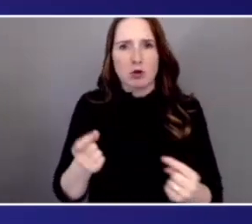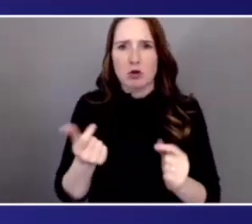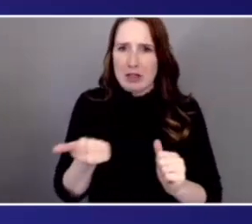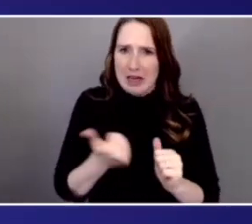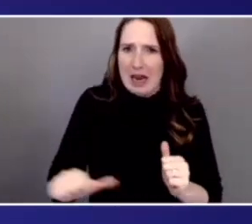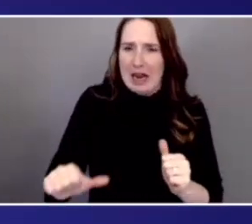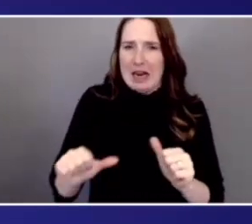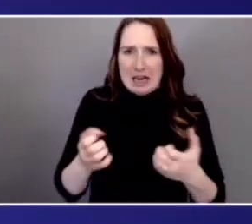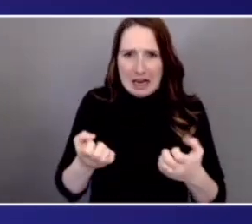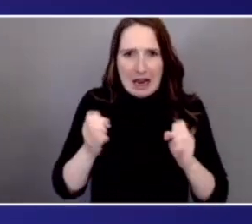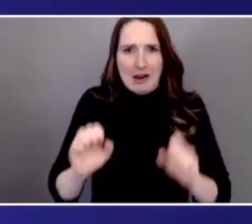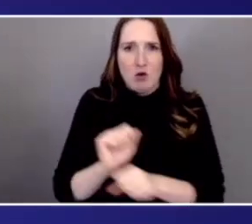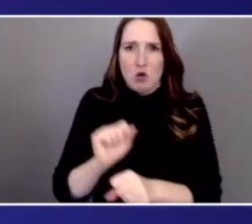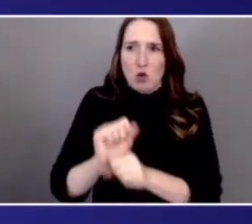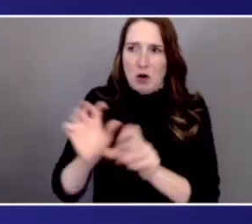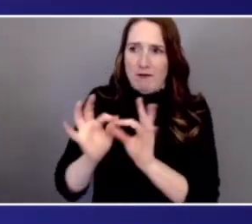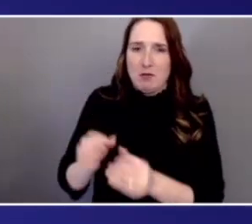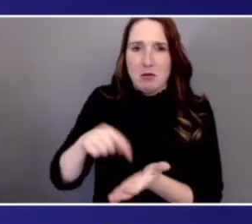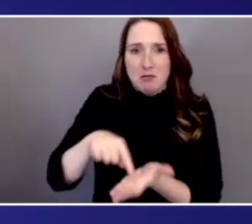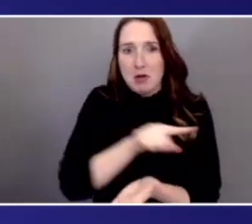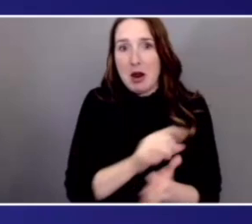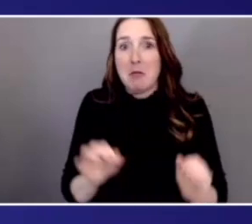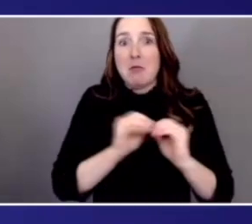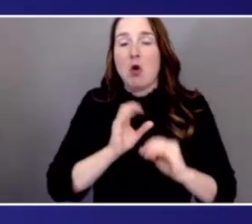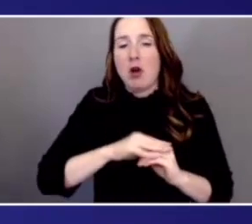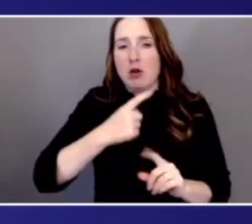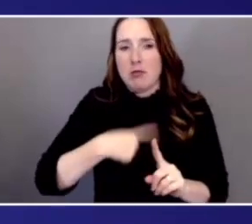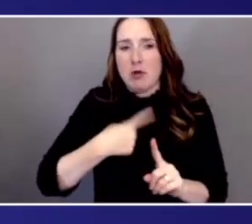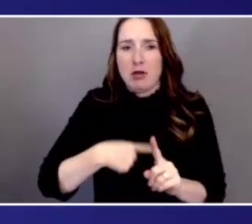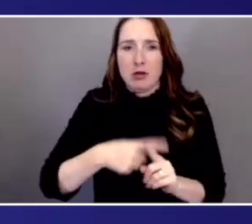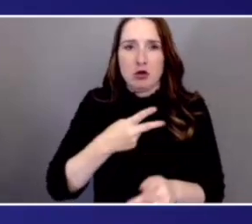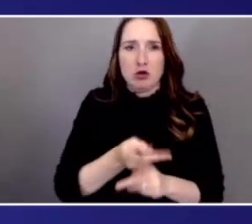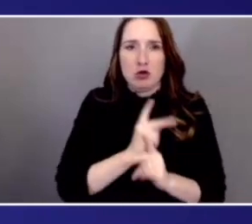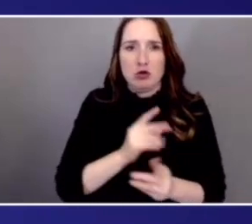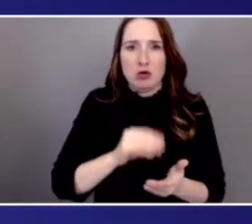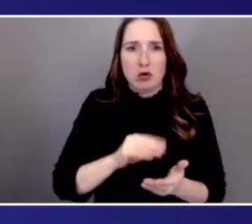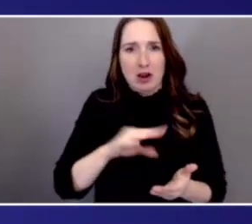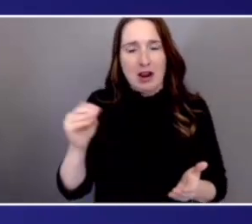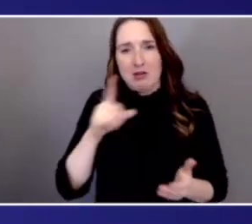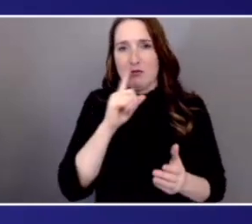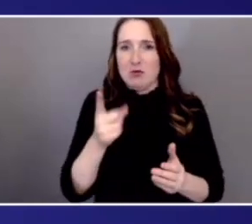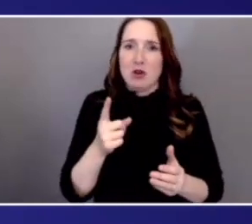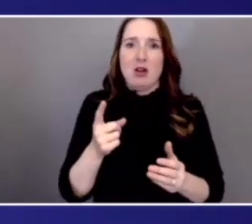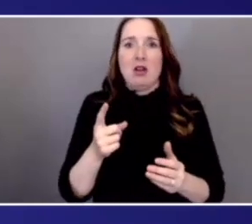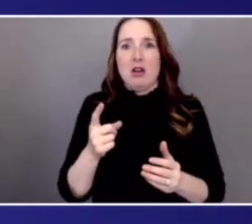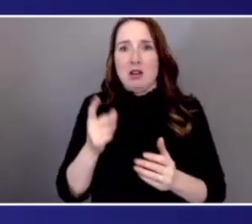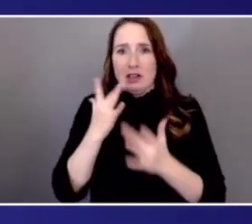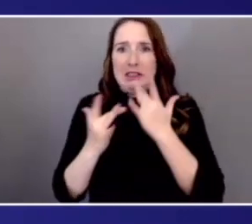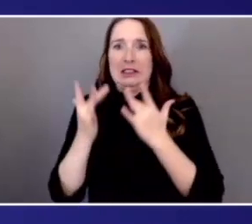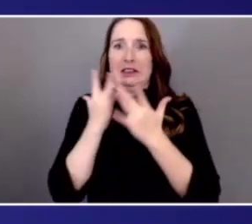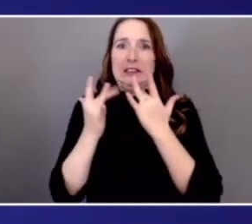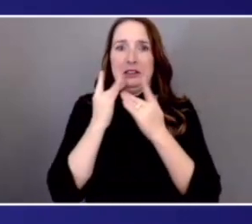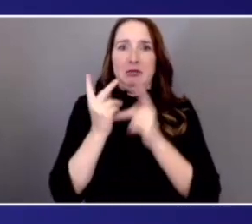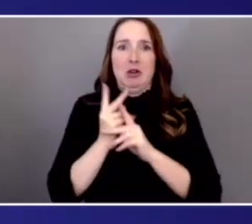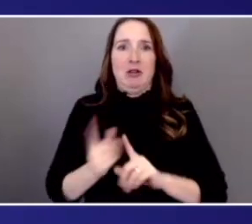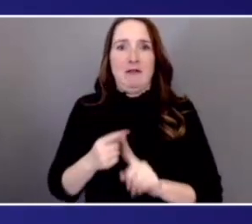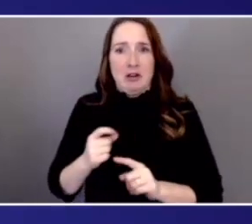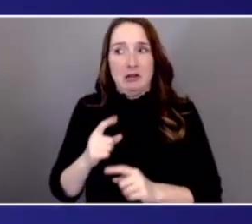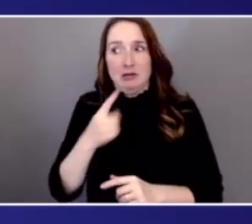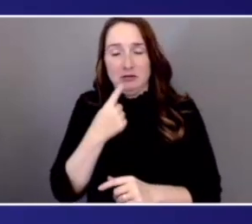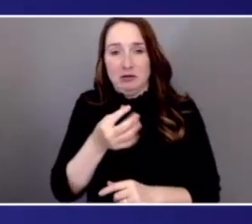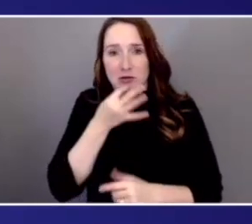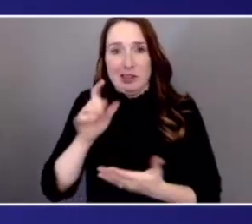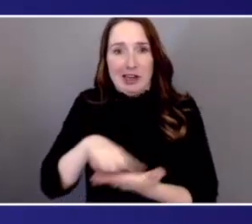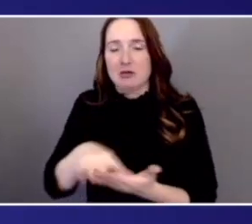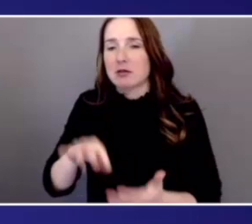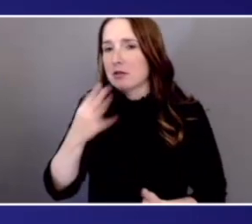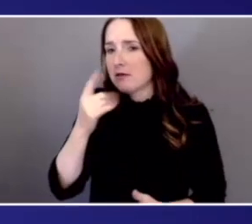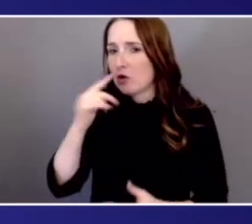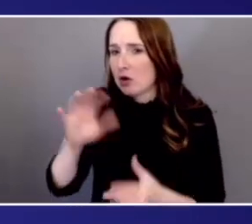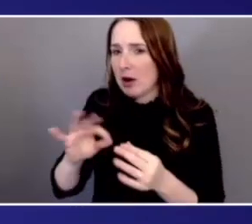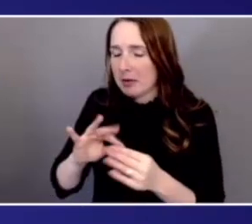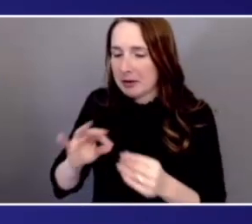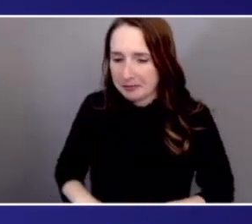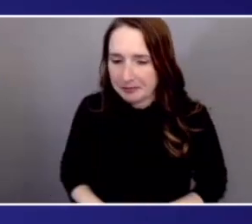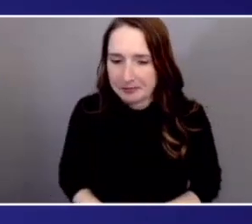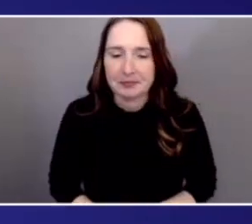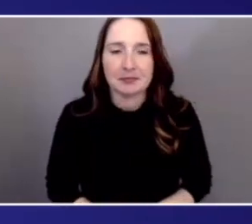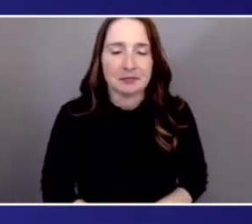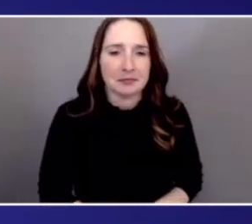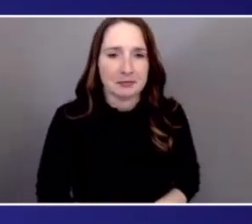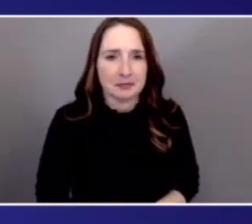Thank you for your comment.